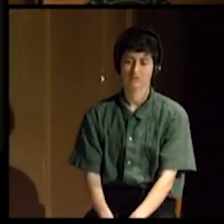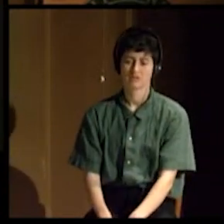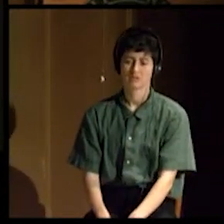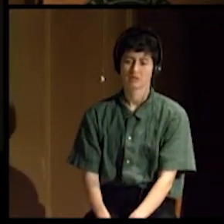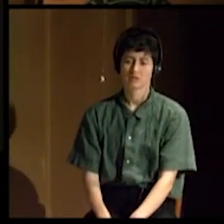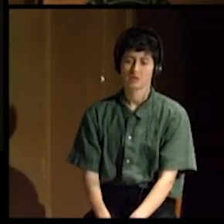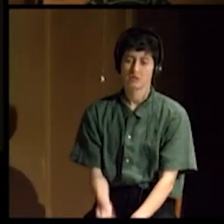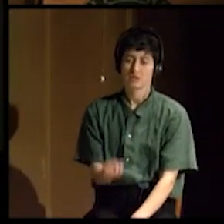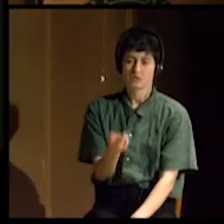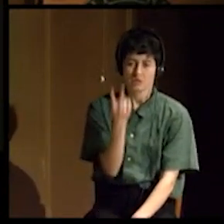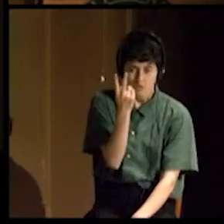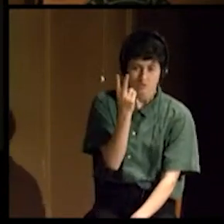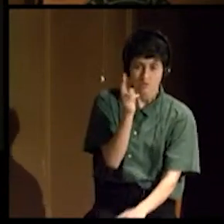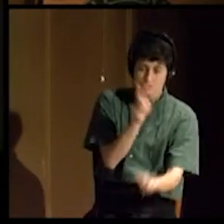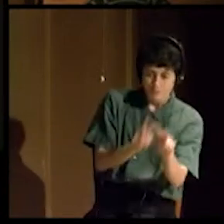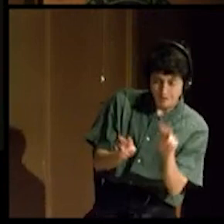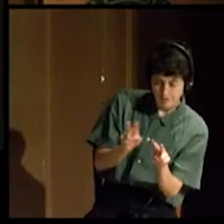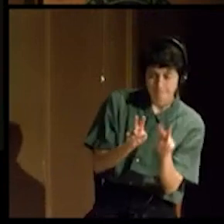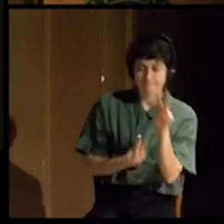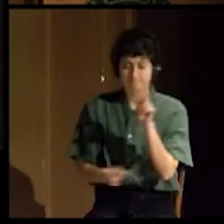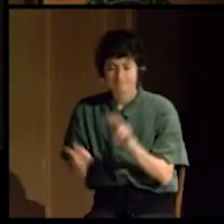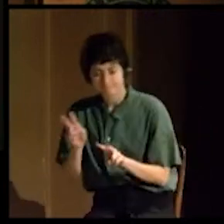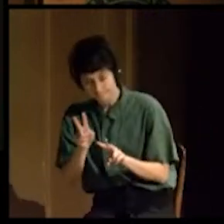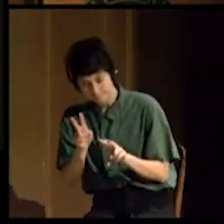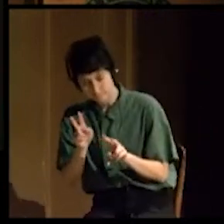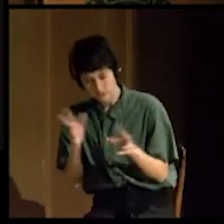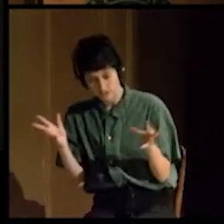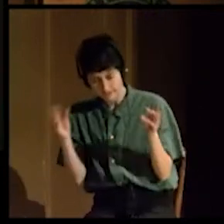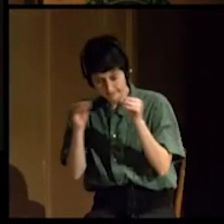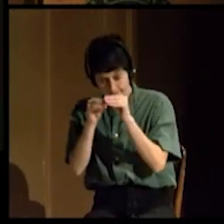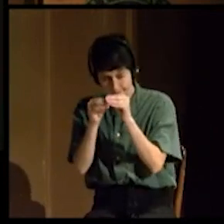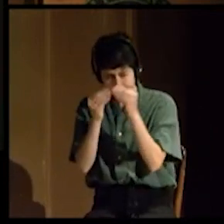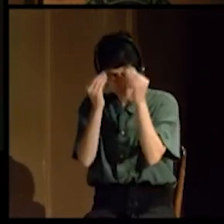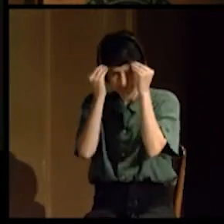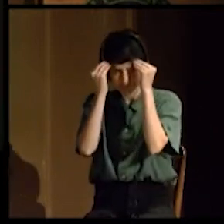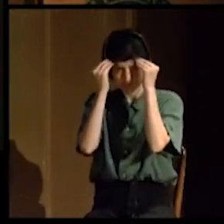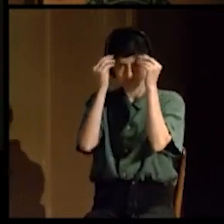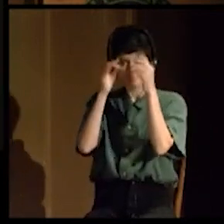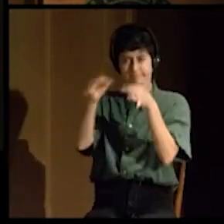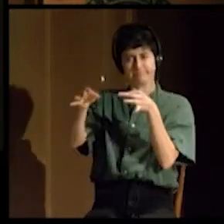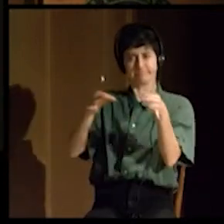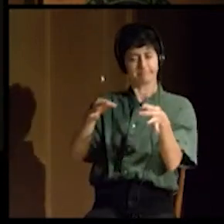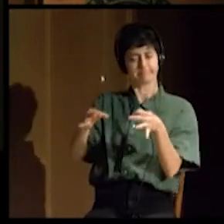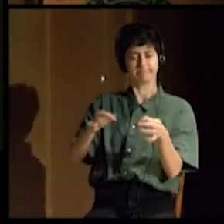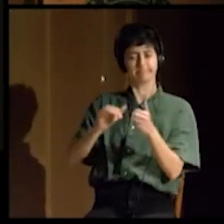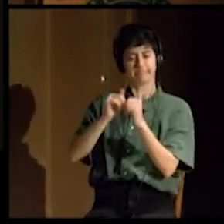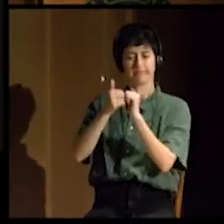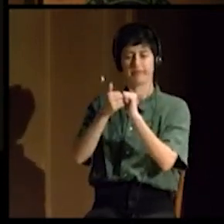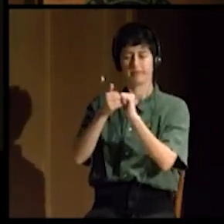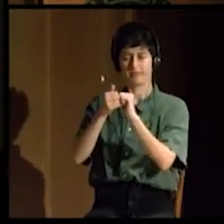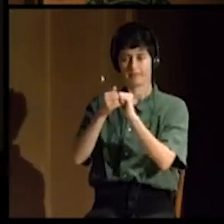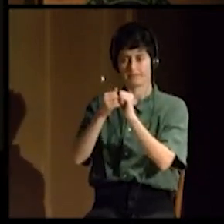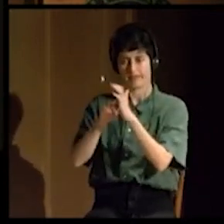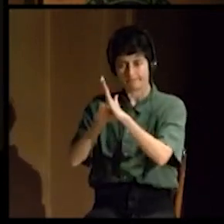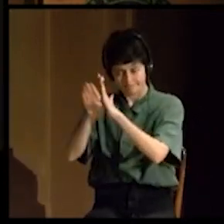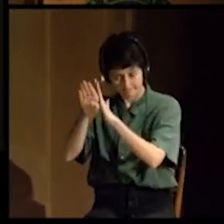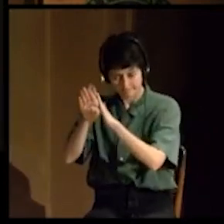And essentially what we'll talk about are kinetic processes. So how do you grow a large crystal? Well, if you look,